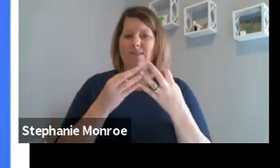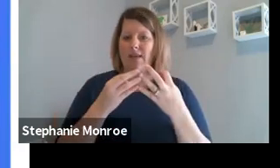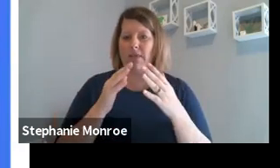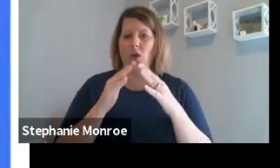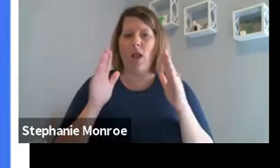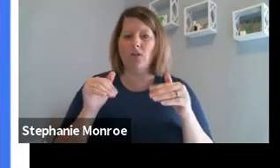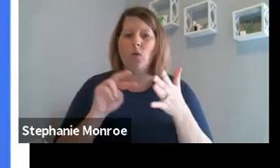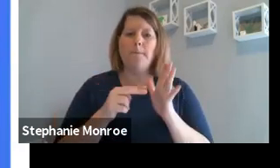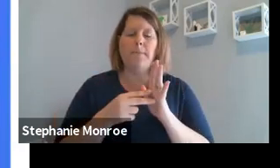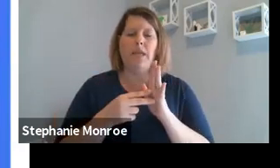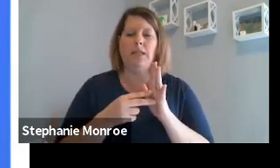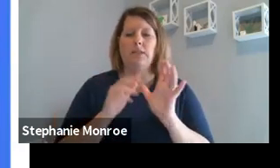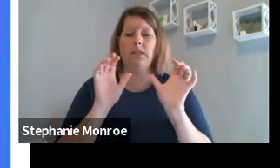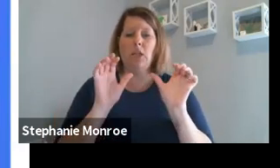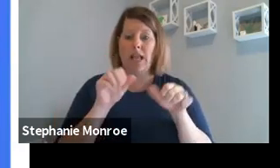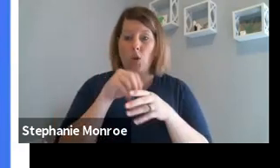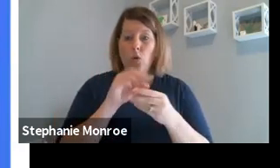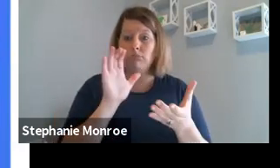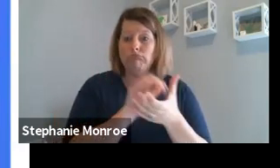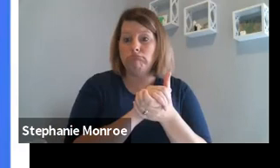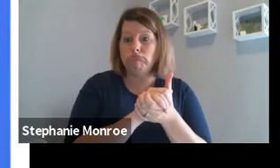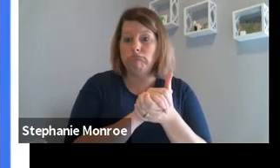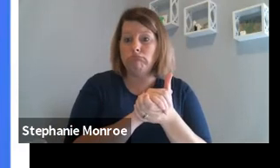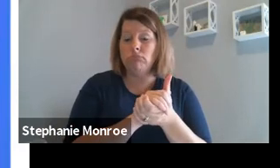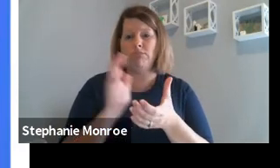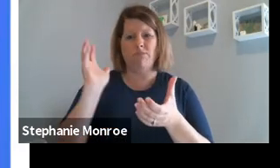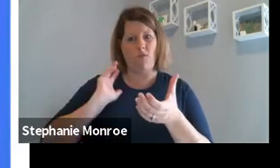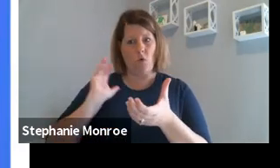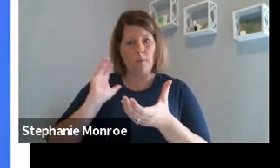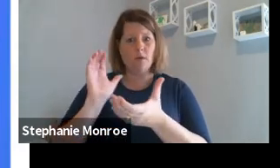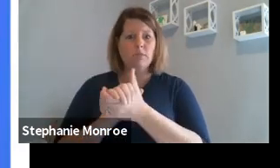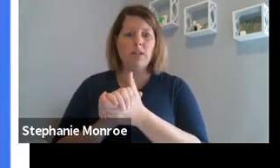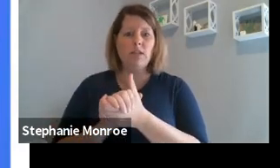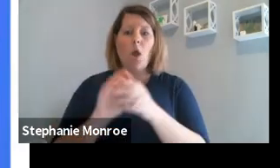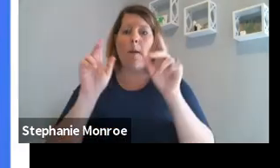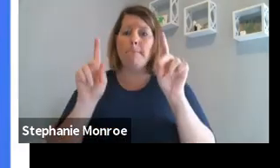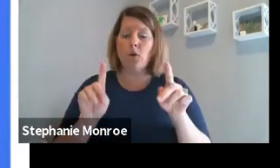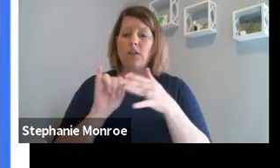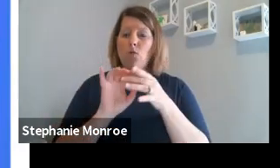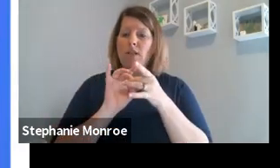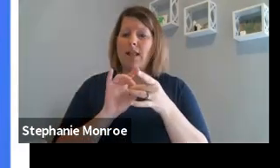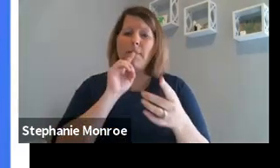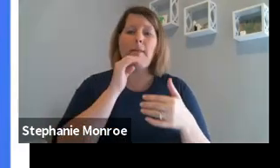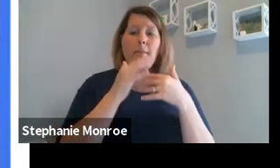it could include spouses, former spouses, persons related by blood or marriage. Could also include persons